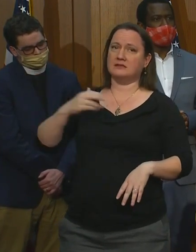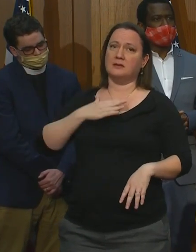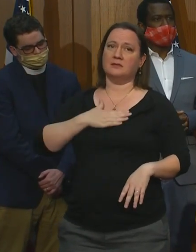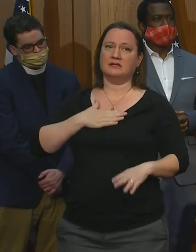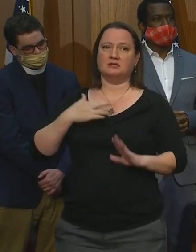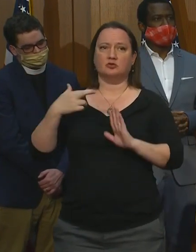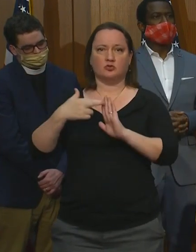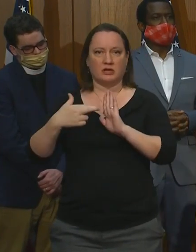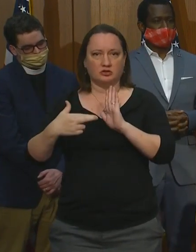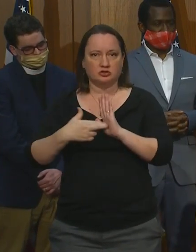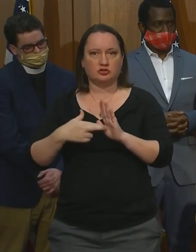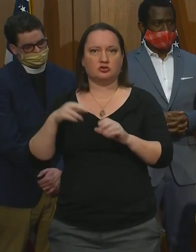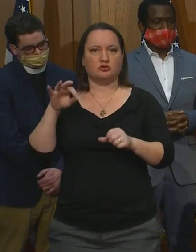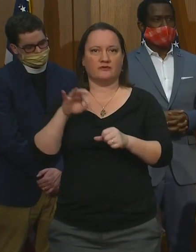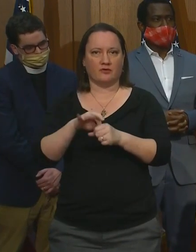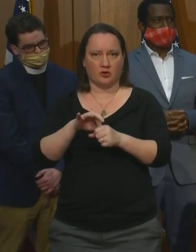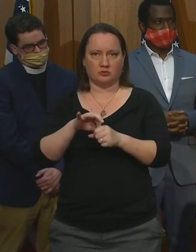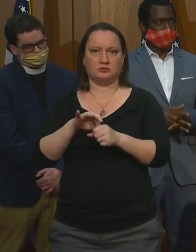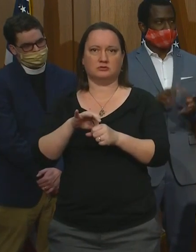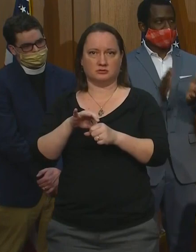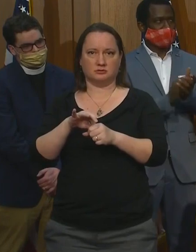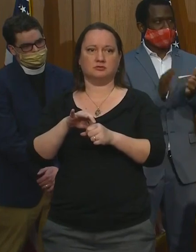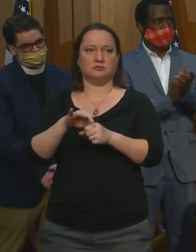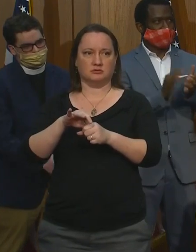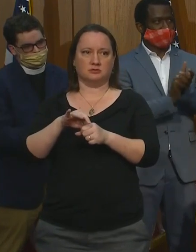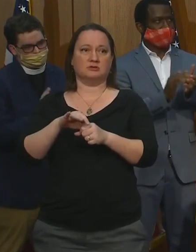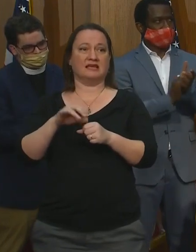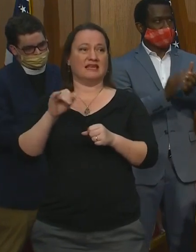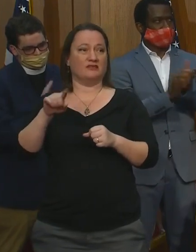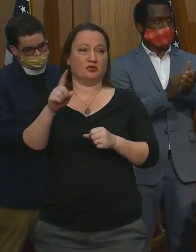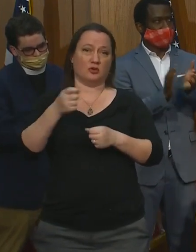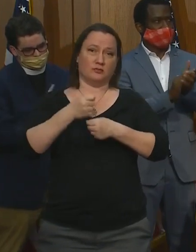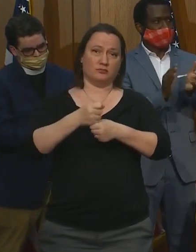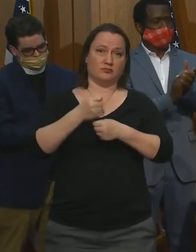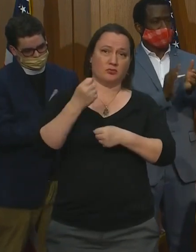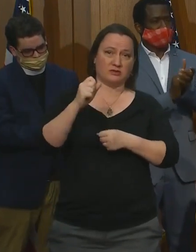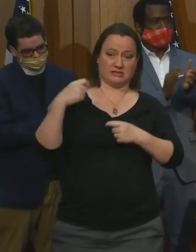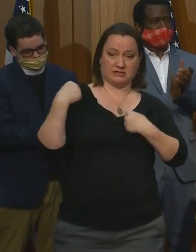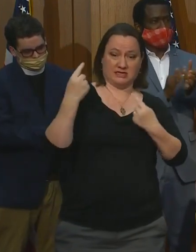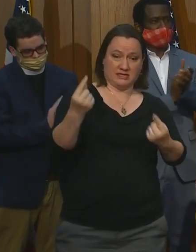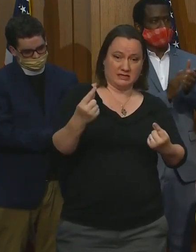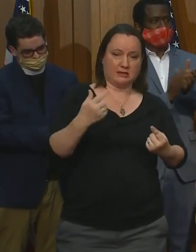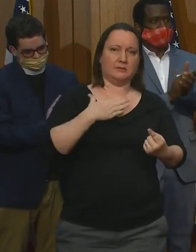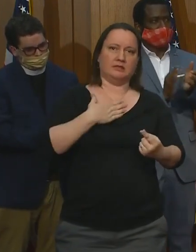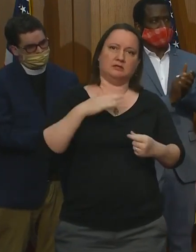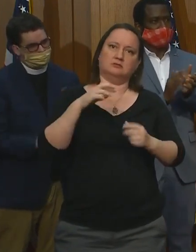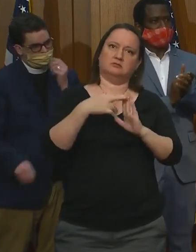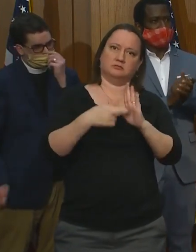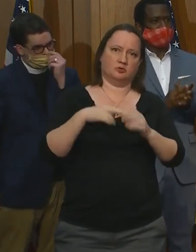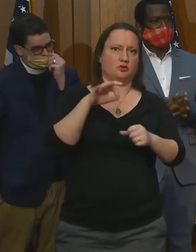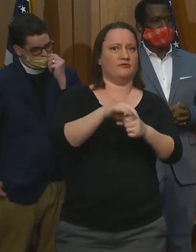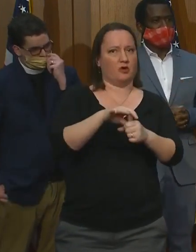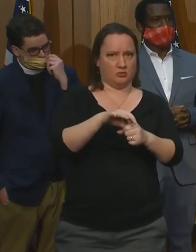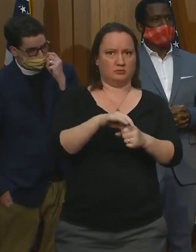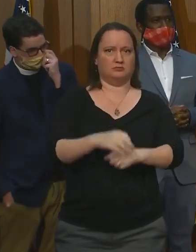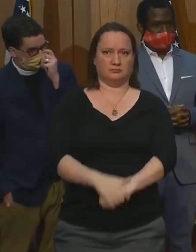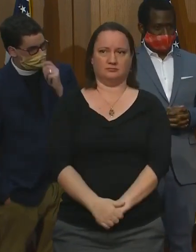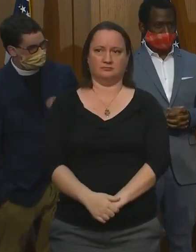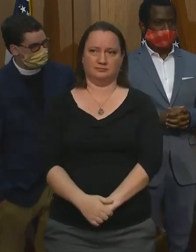THROUGHOUT THIS COUNTRY PLEASE REGISTER TO VOTE. BECAUSE THIS